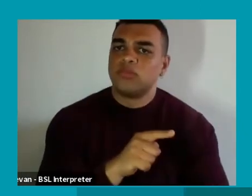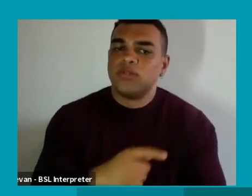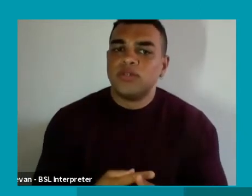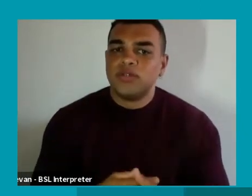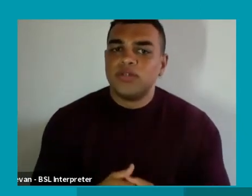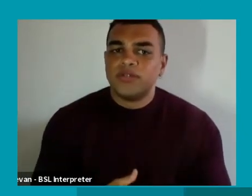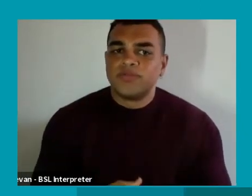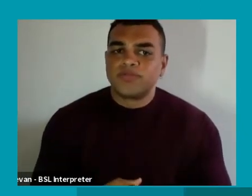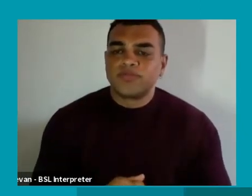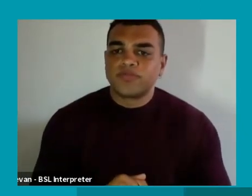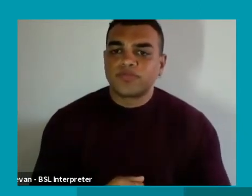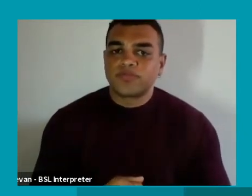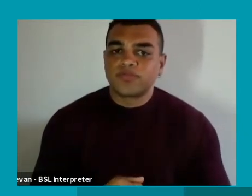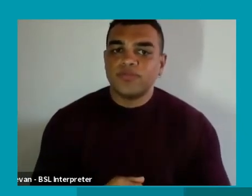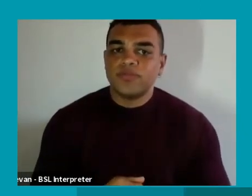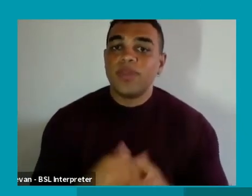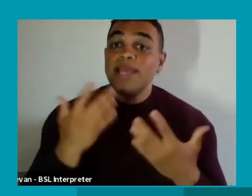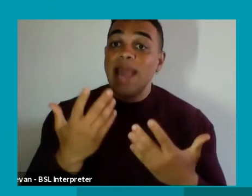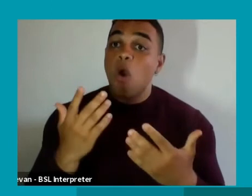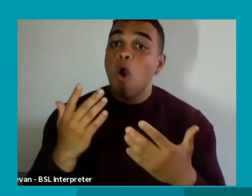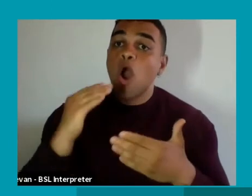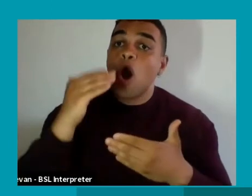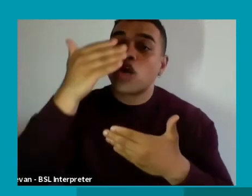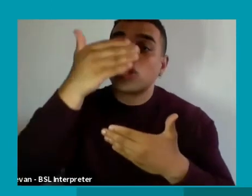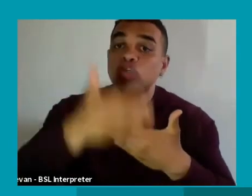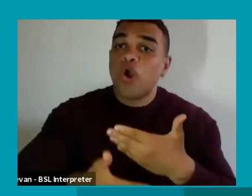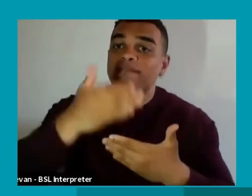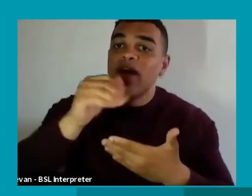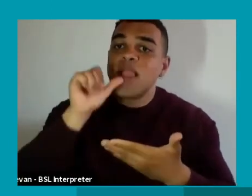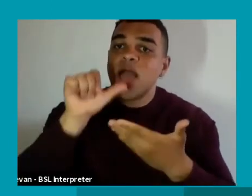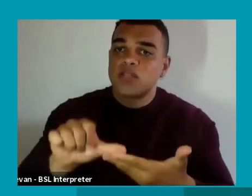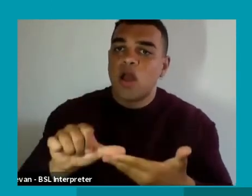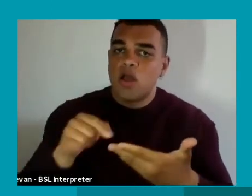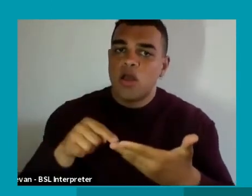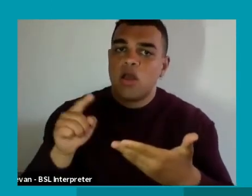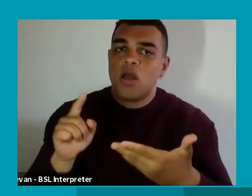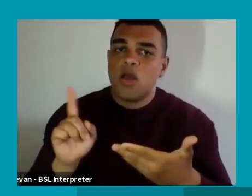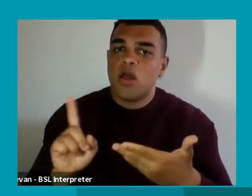So cover letters. Inevitably, you'll be asked to provide something by way of a cover letter. We won't spend too much